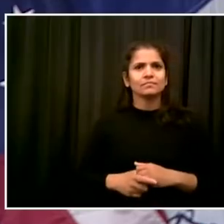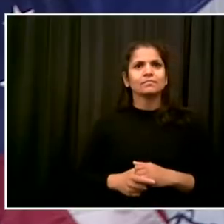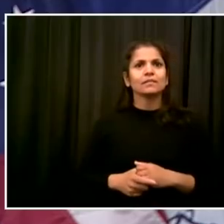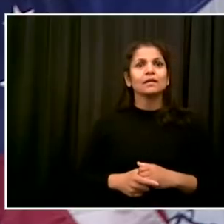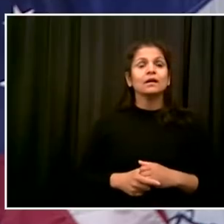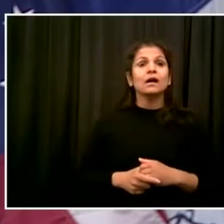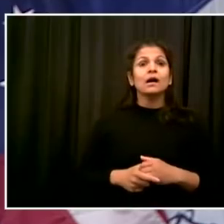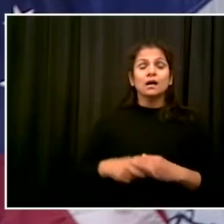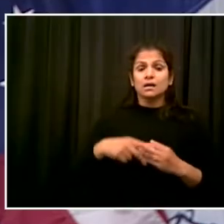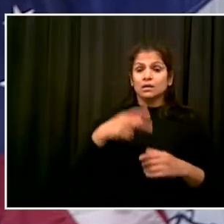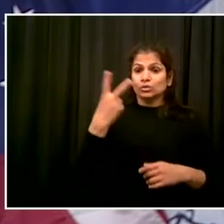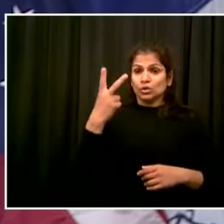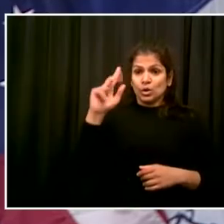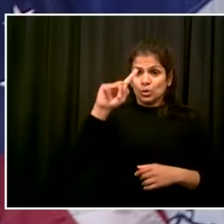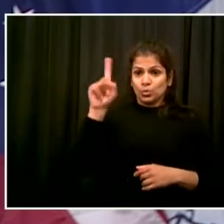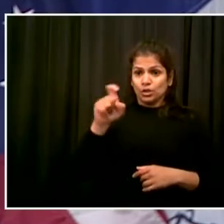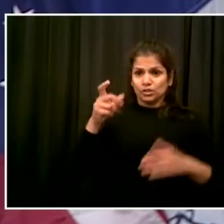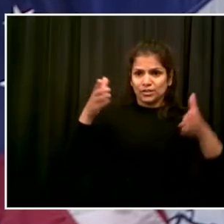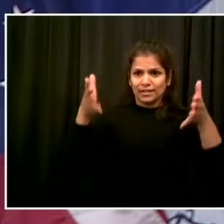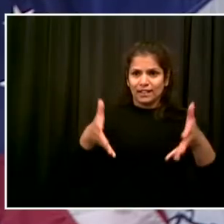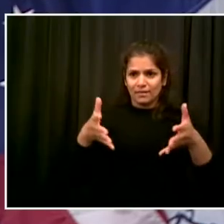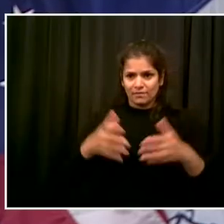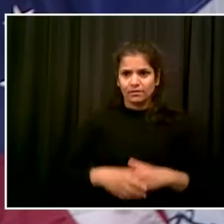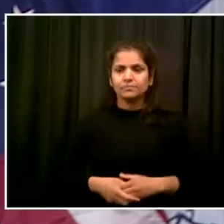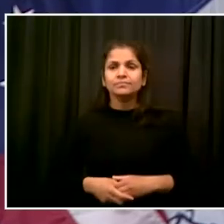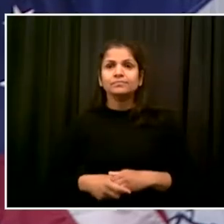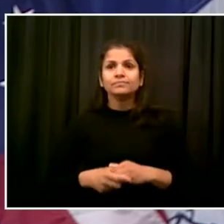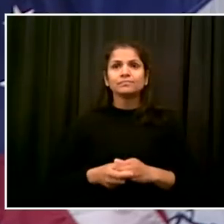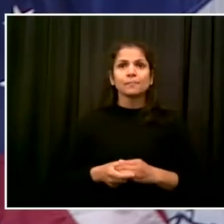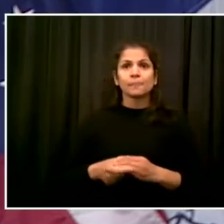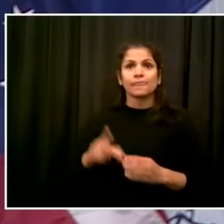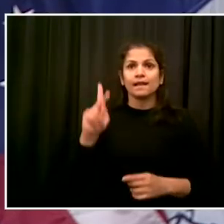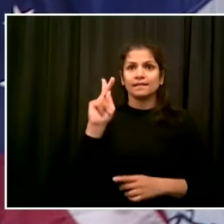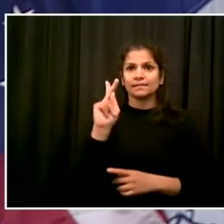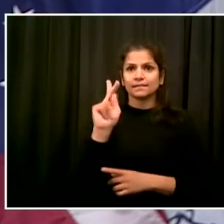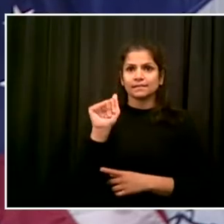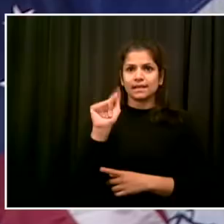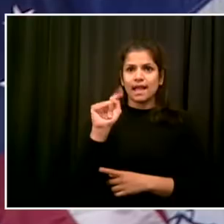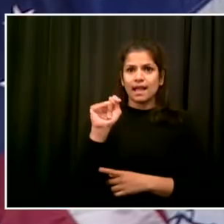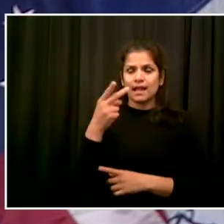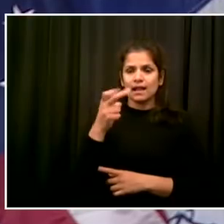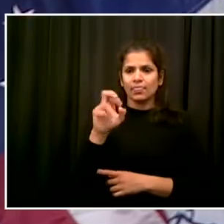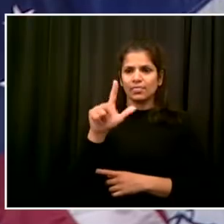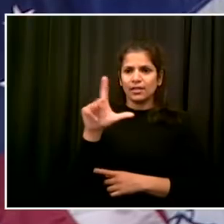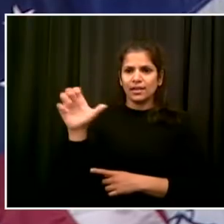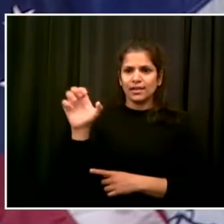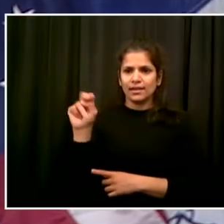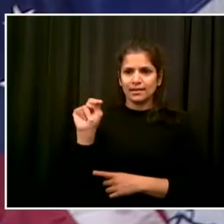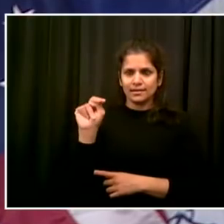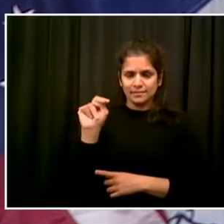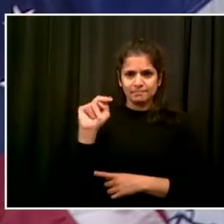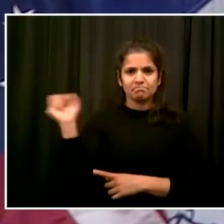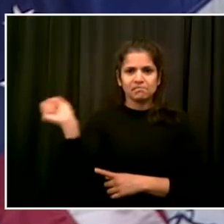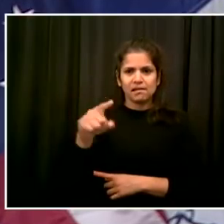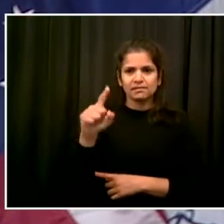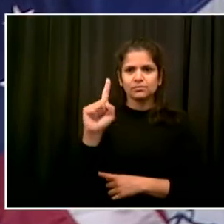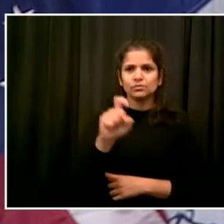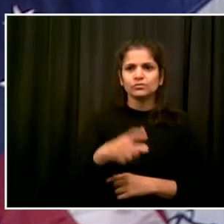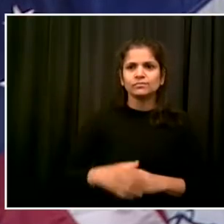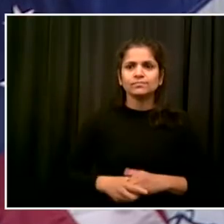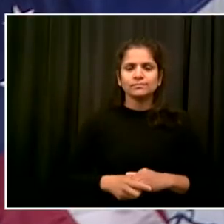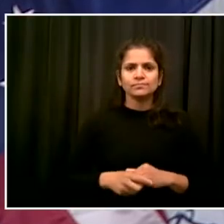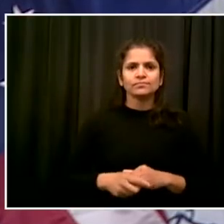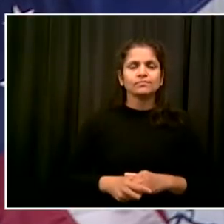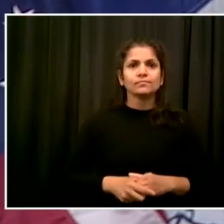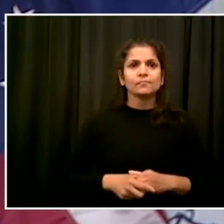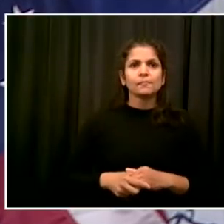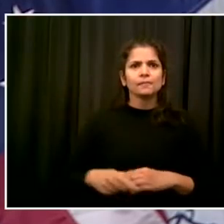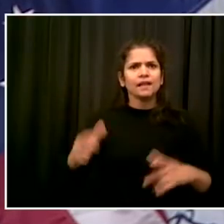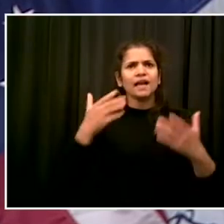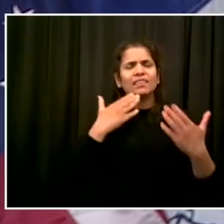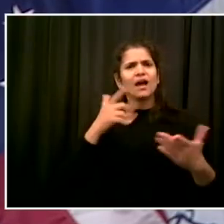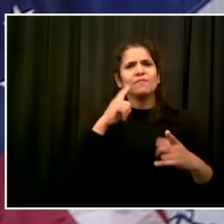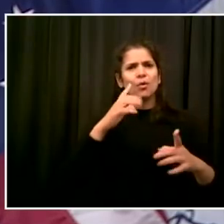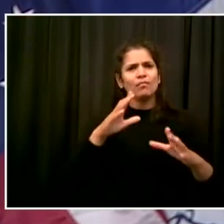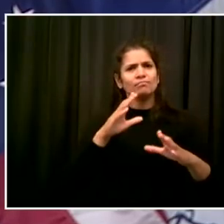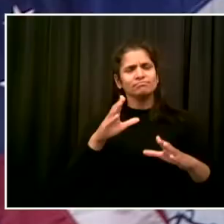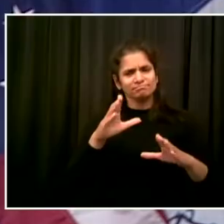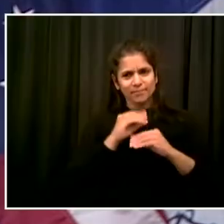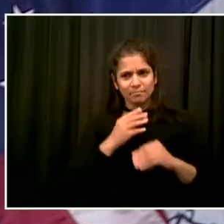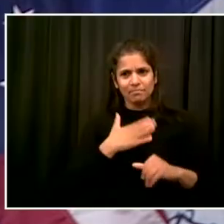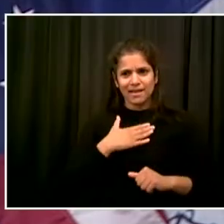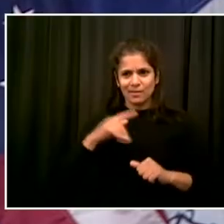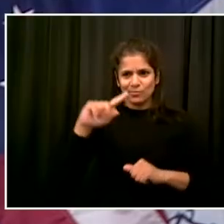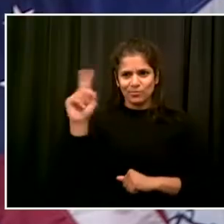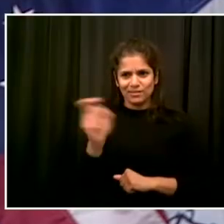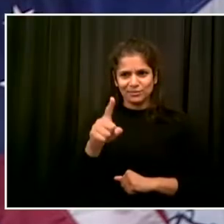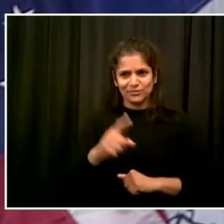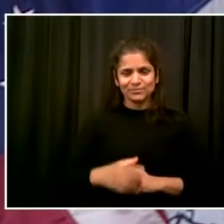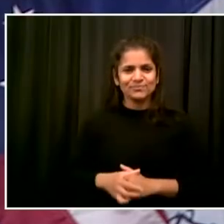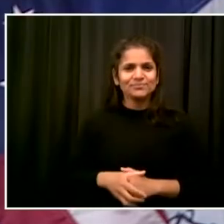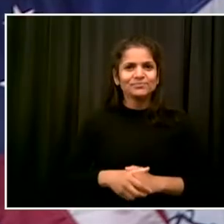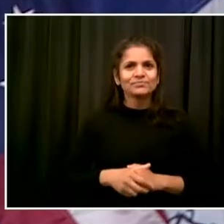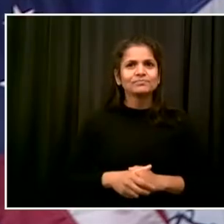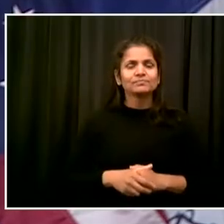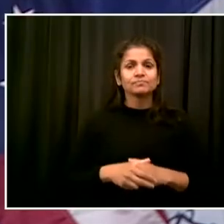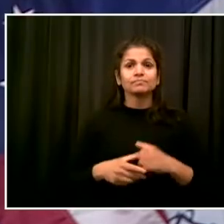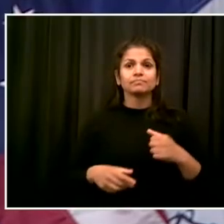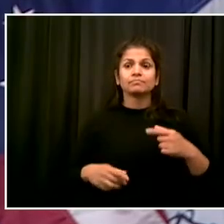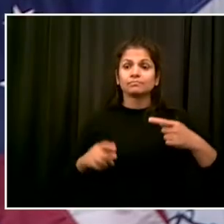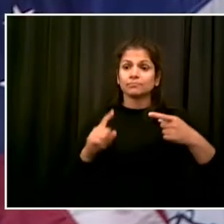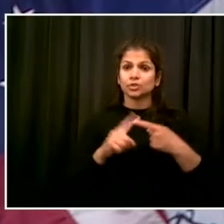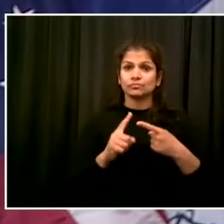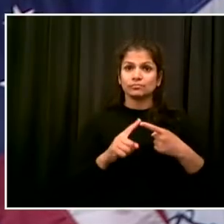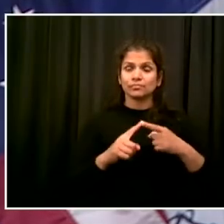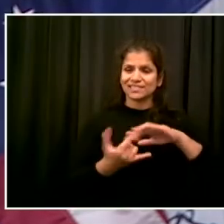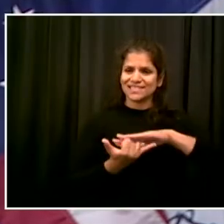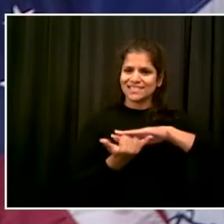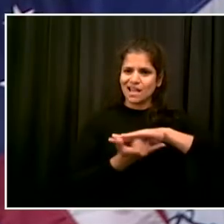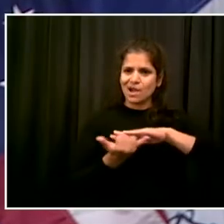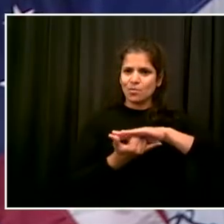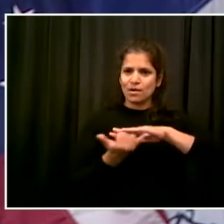LONG AWAY IF WE